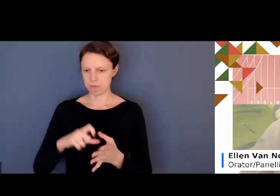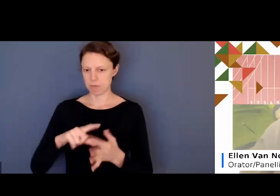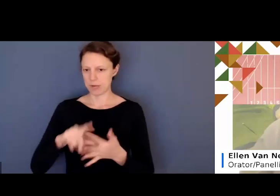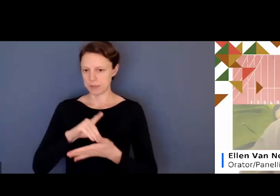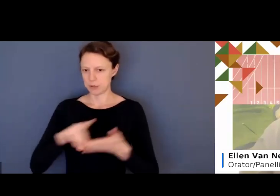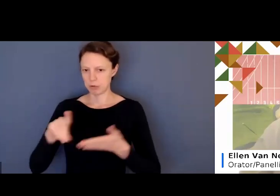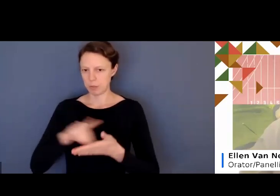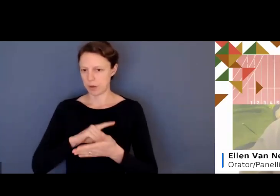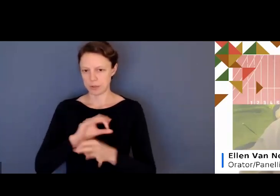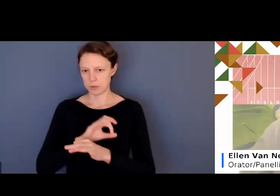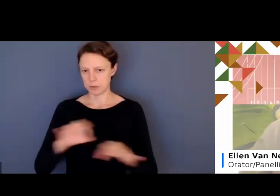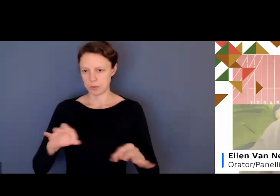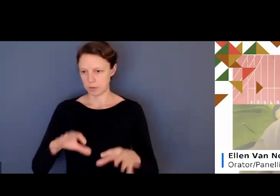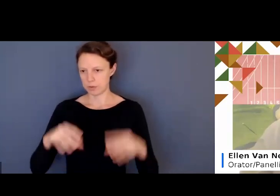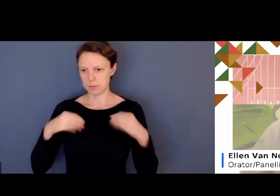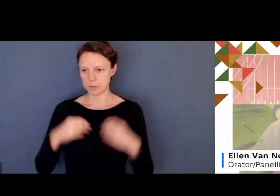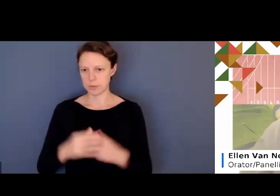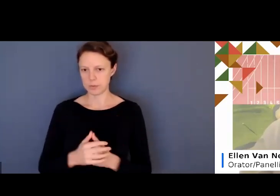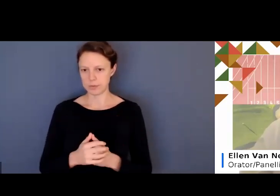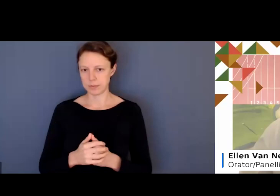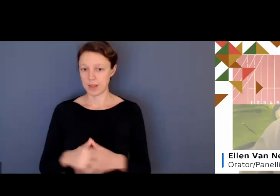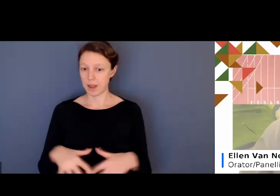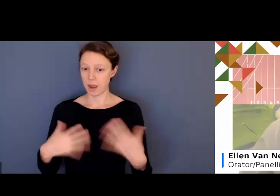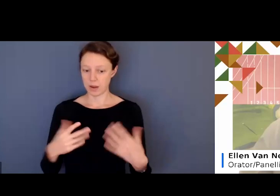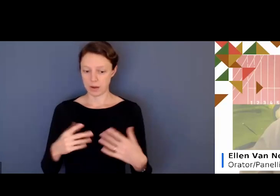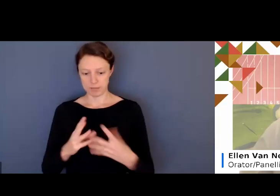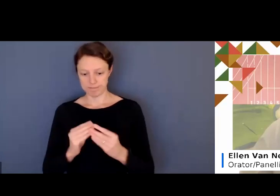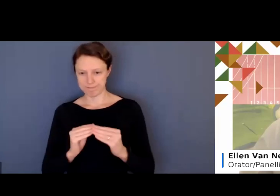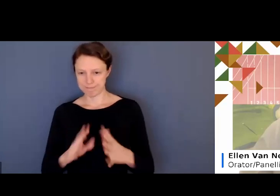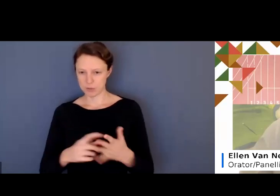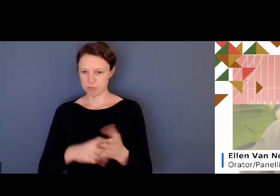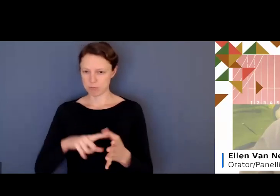must also be intersectional and support the right for people